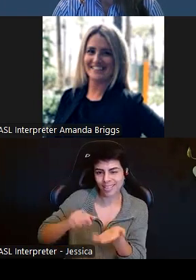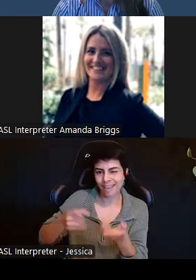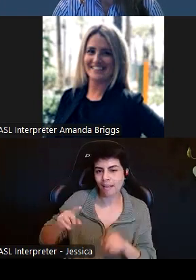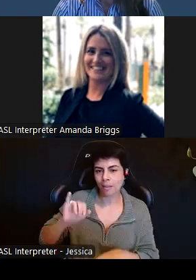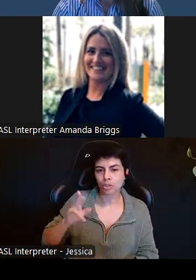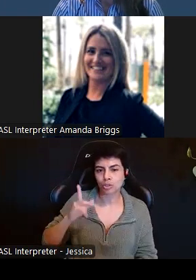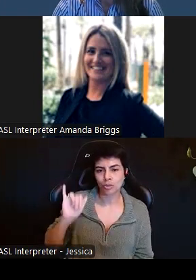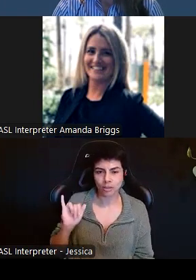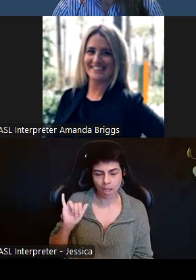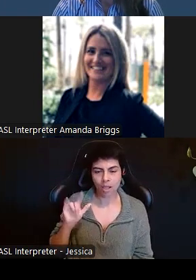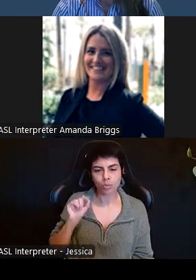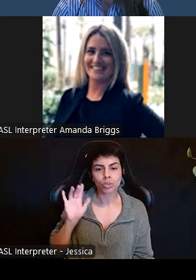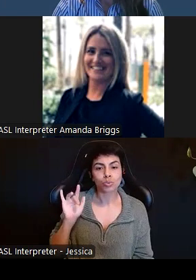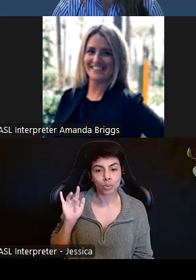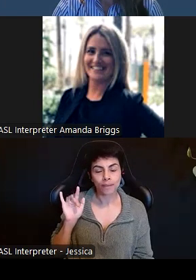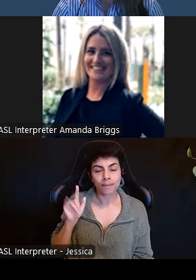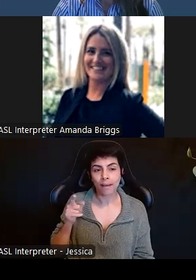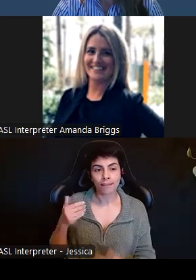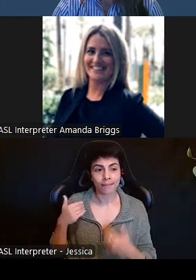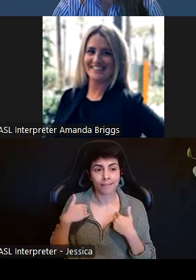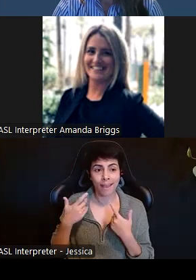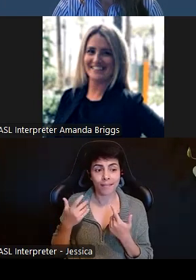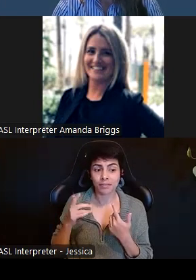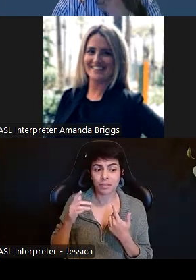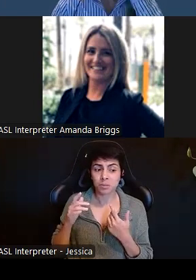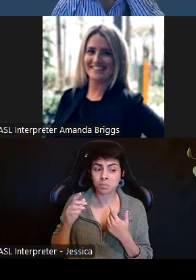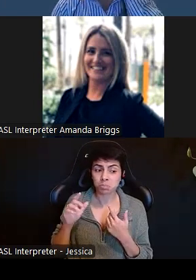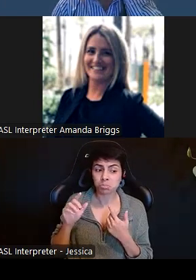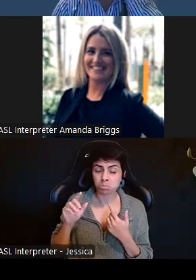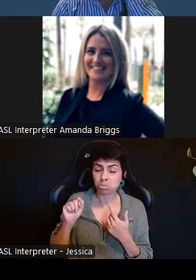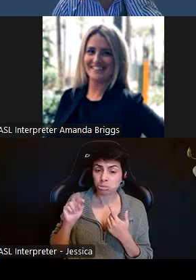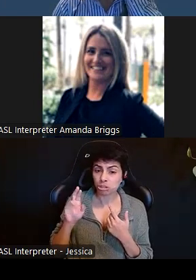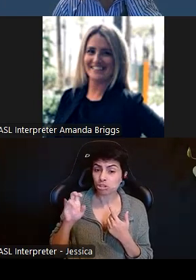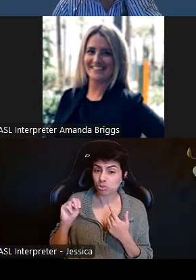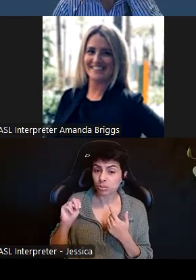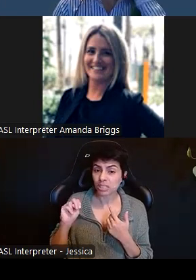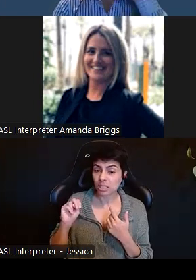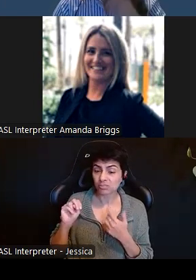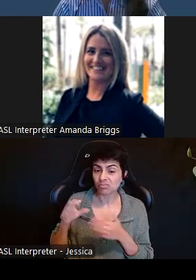And this contains almost $1 trillion in cuts to Medicaid over a ten year period.